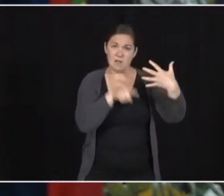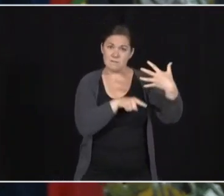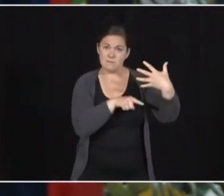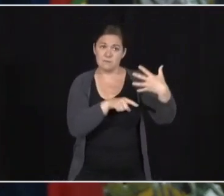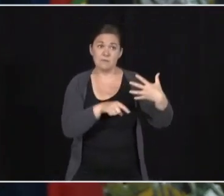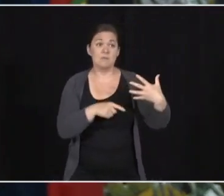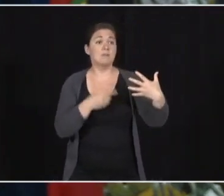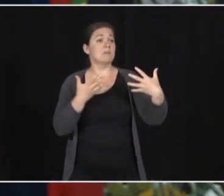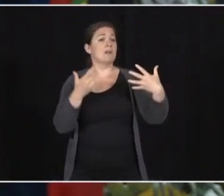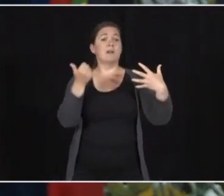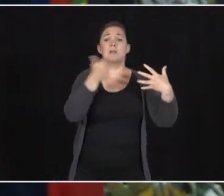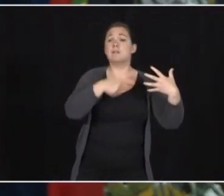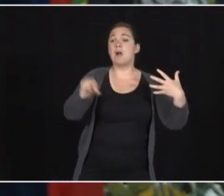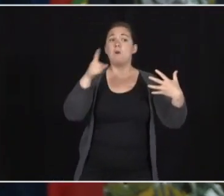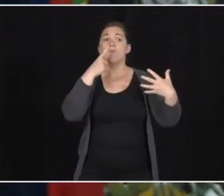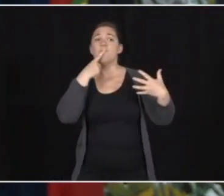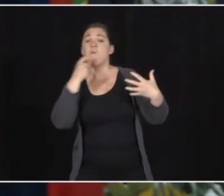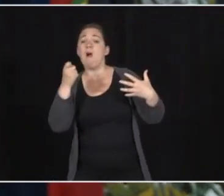at all 19 red homes within the next 21 days.